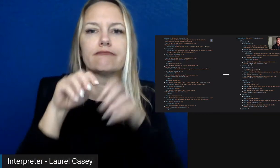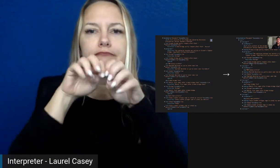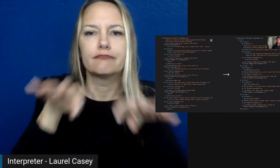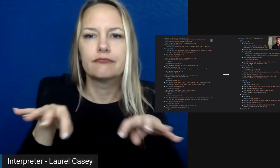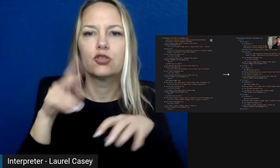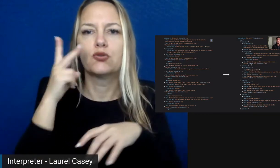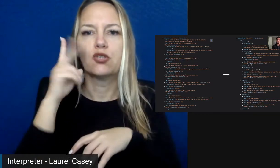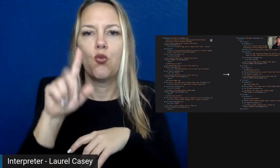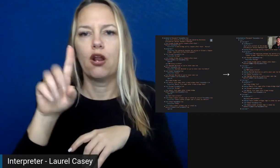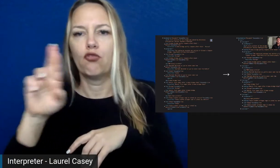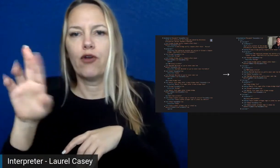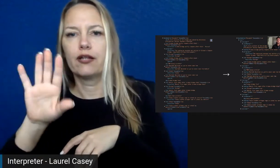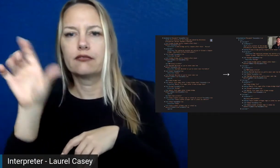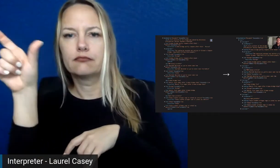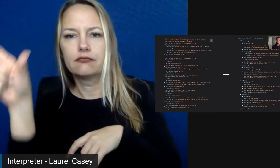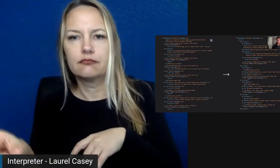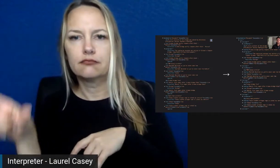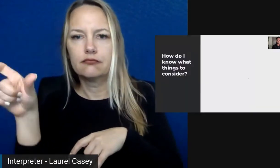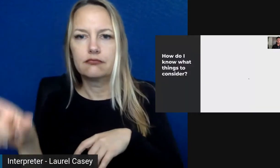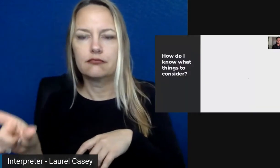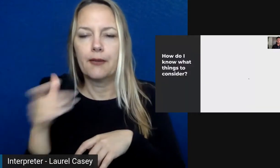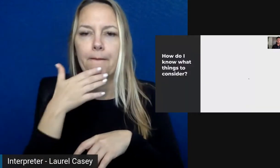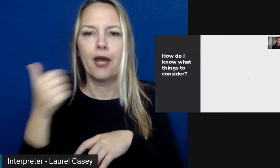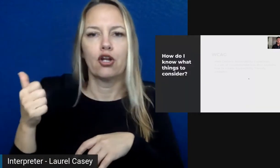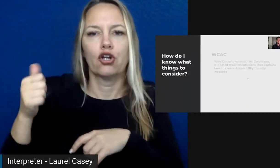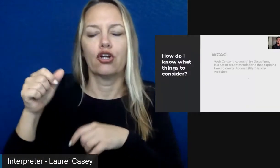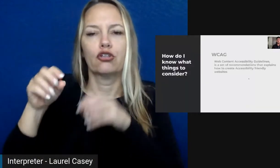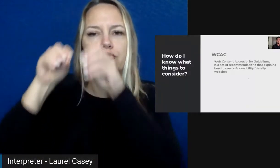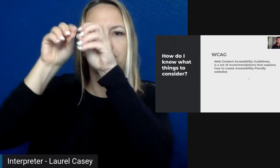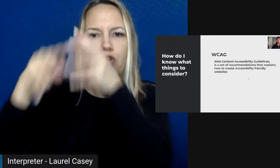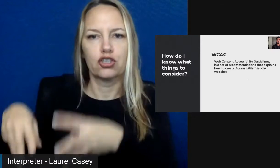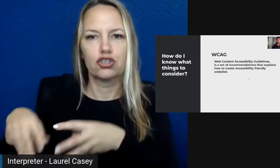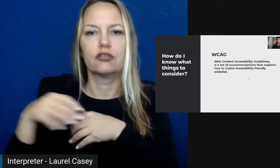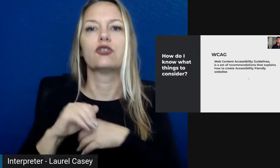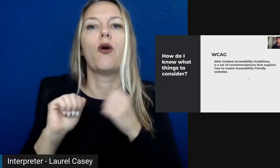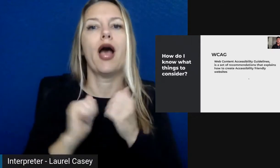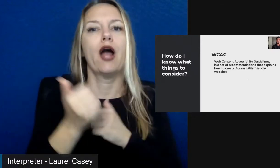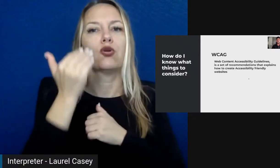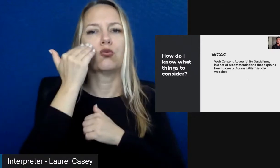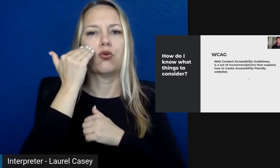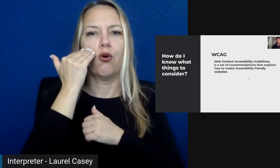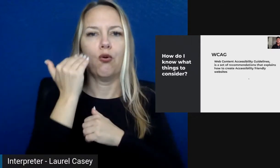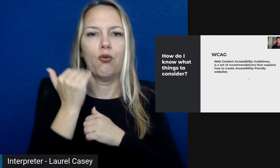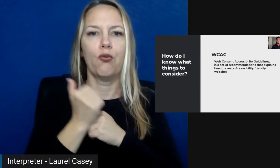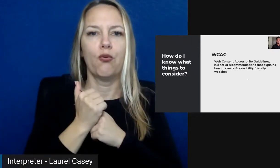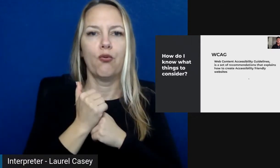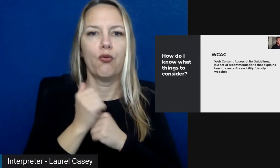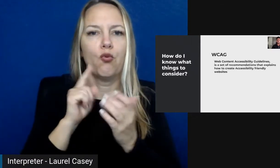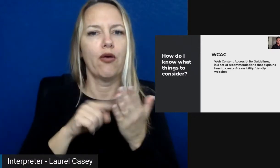the one updated has a better structure to it. So, how do you know what are the things that you need to consider